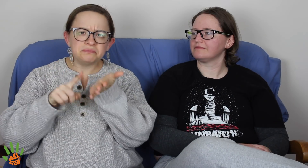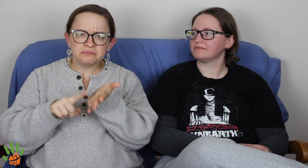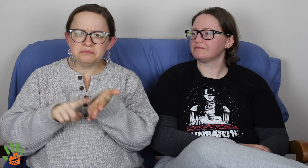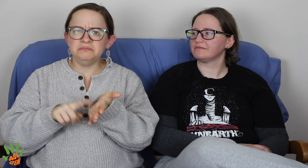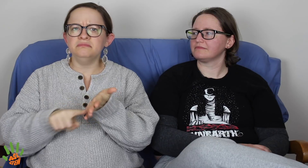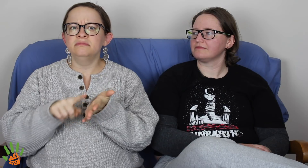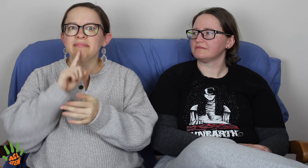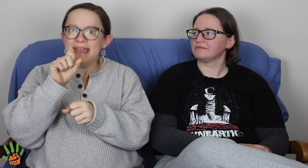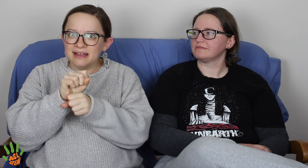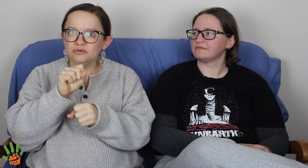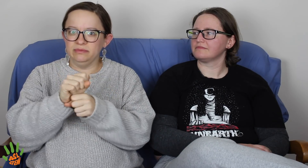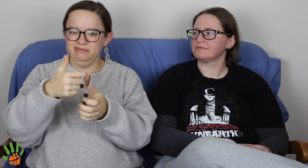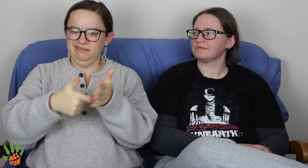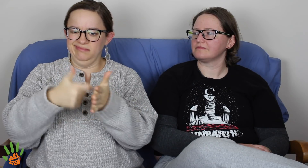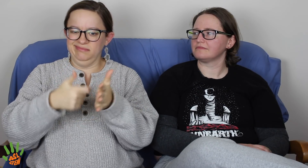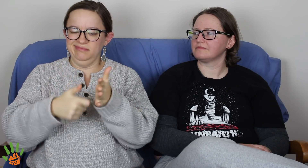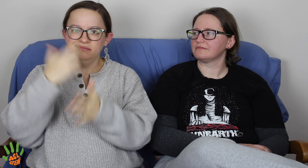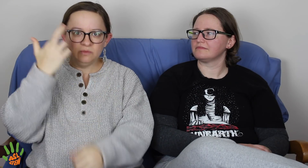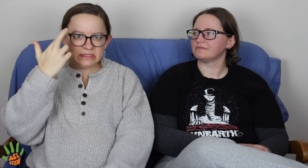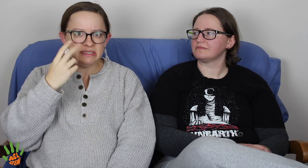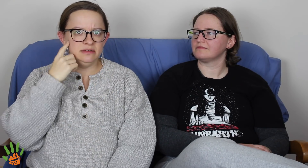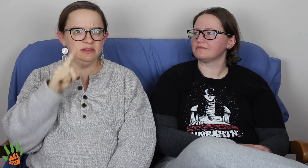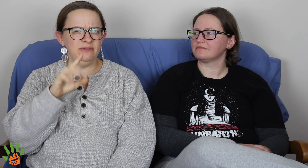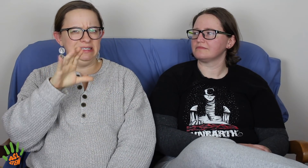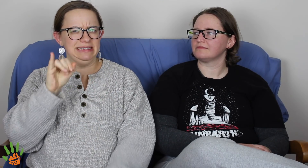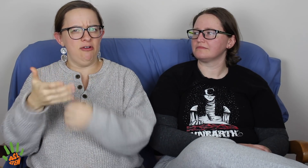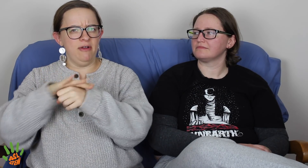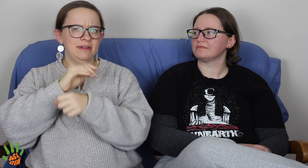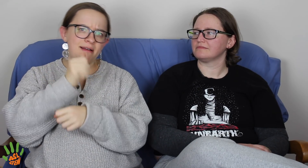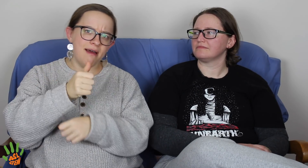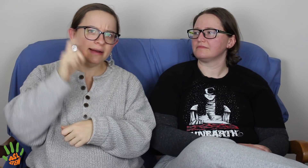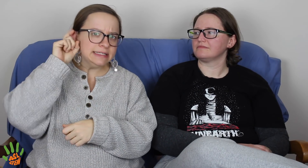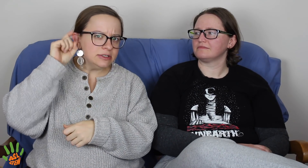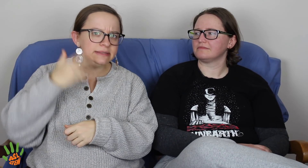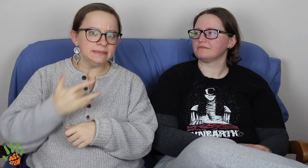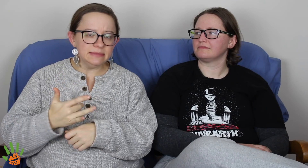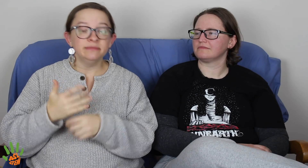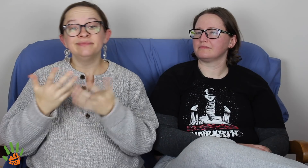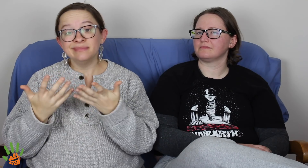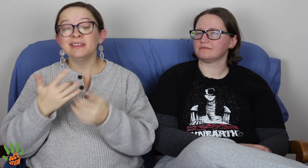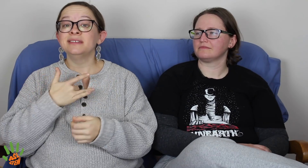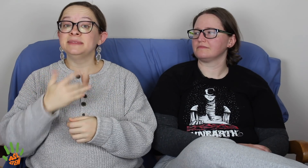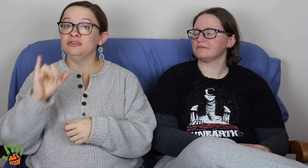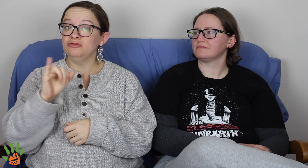[JI] Now, if we actually research the costs of why cochlear implants are covered and hearing aids aren't,